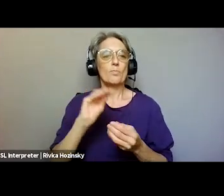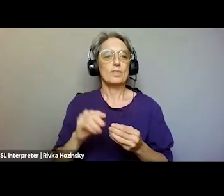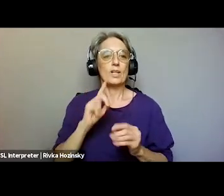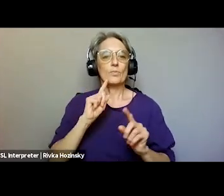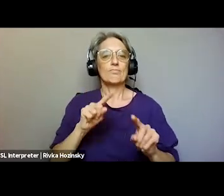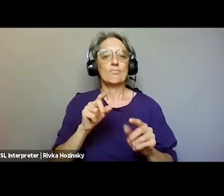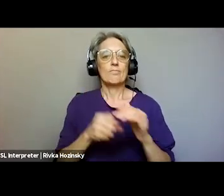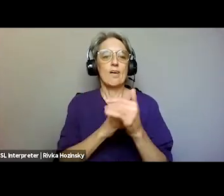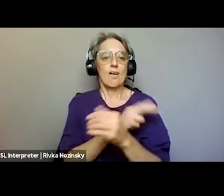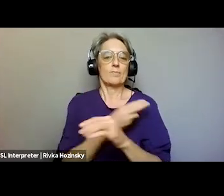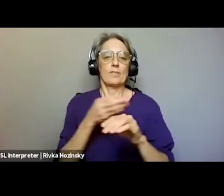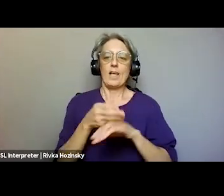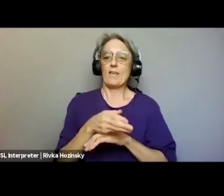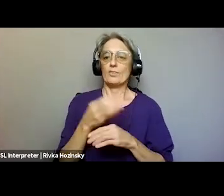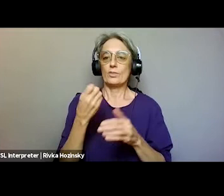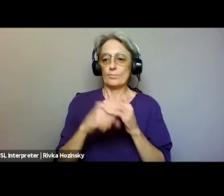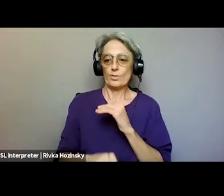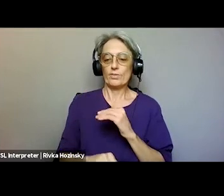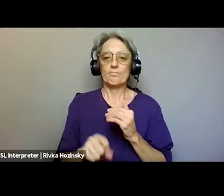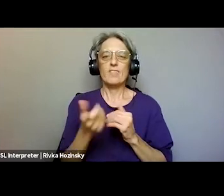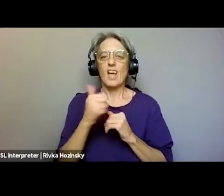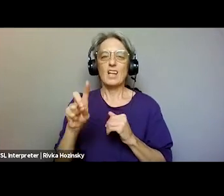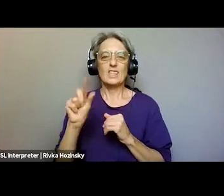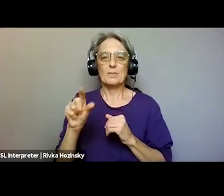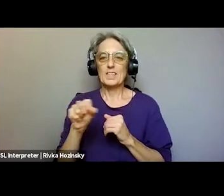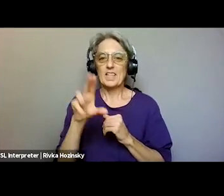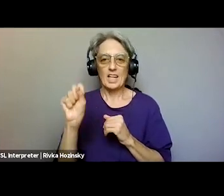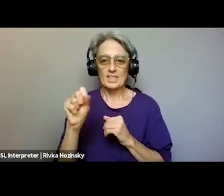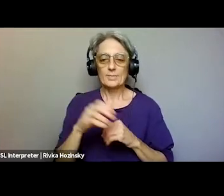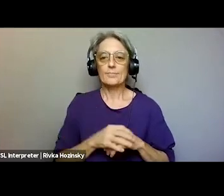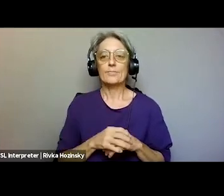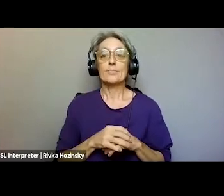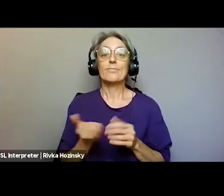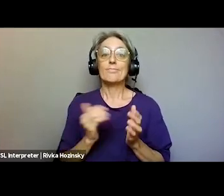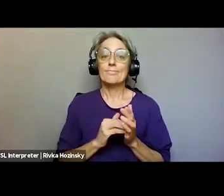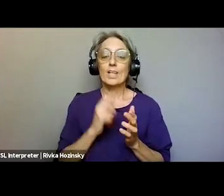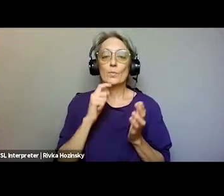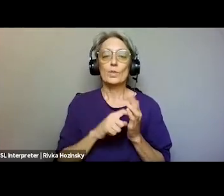period regardless of disability status. But again we see important disparities between individuals